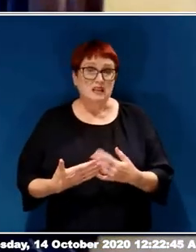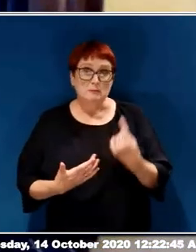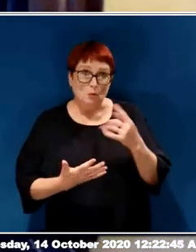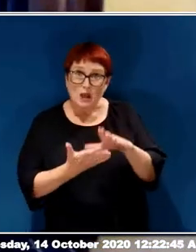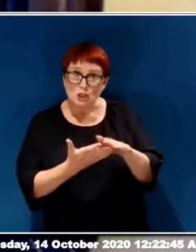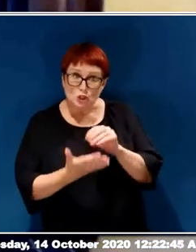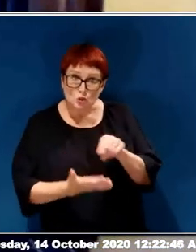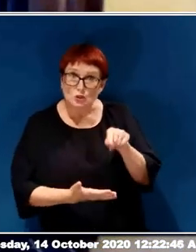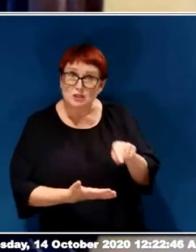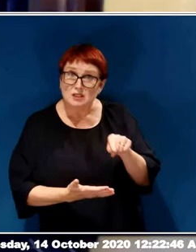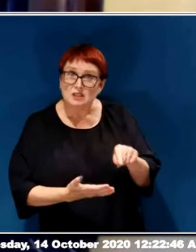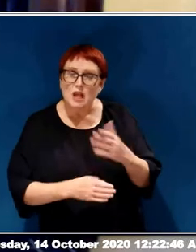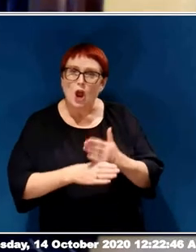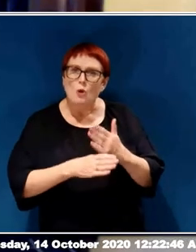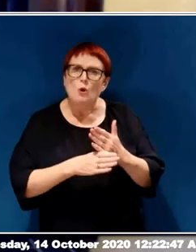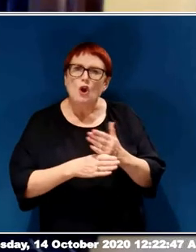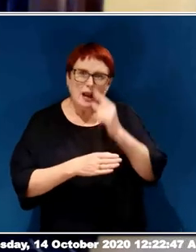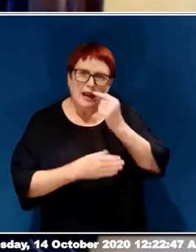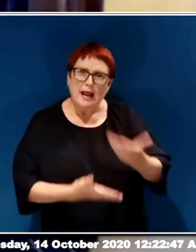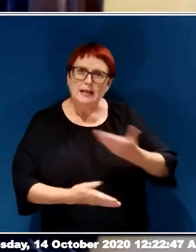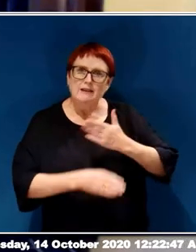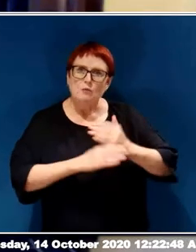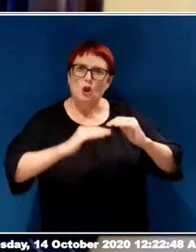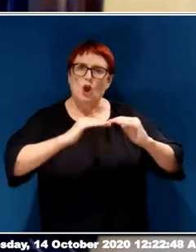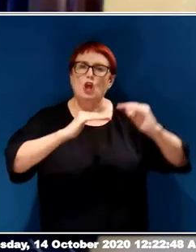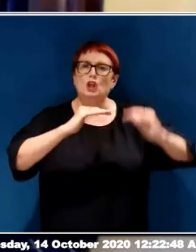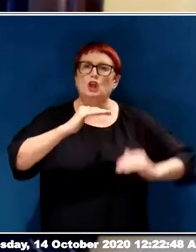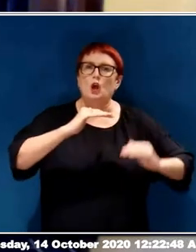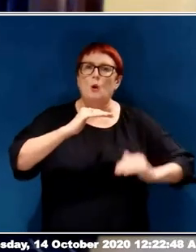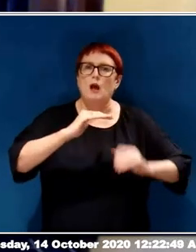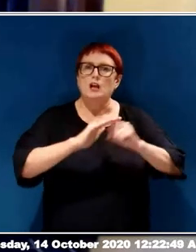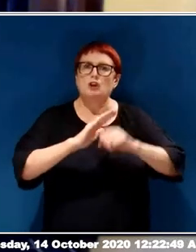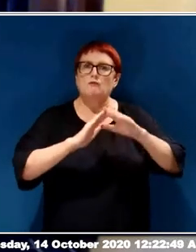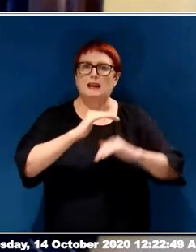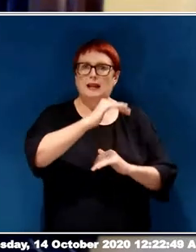curriculum achievement standard, than is expected from their peers in the